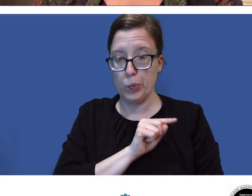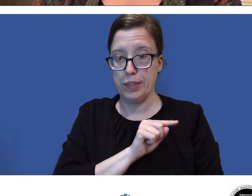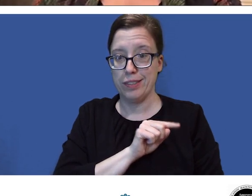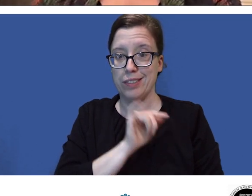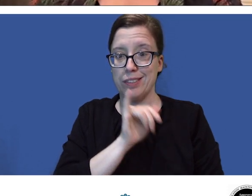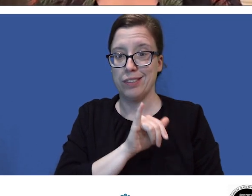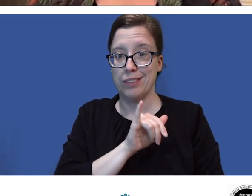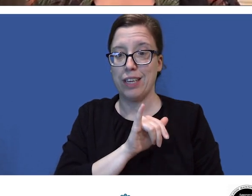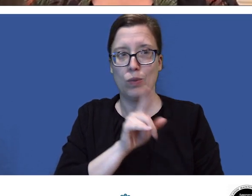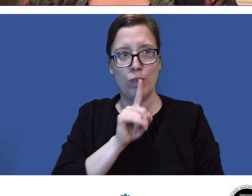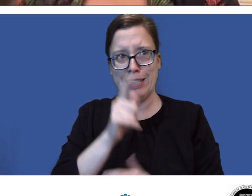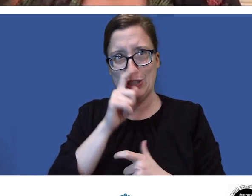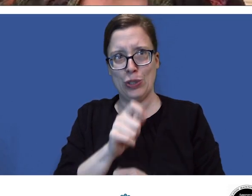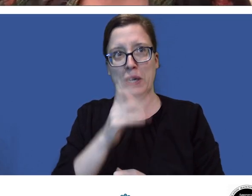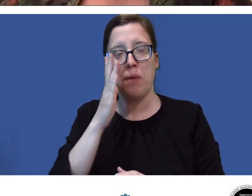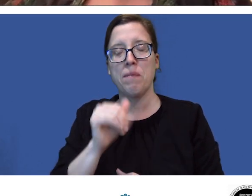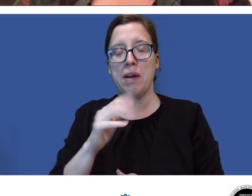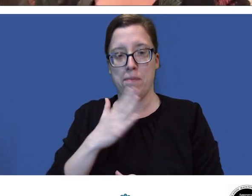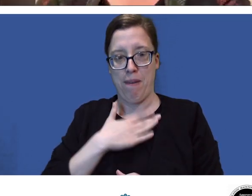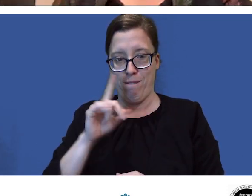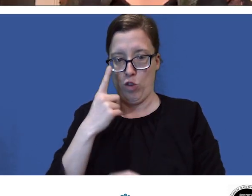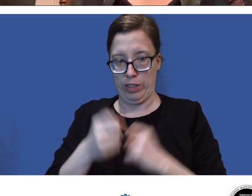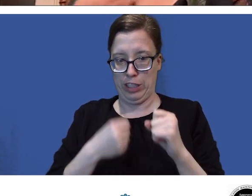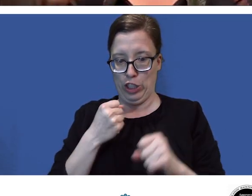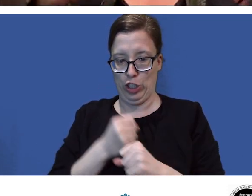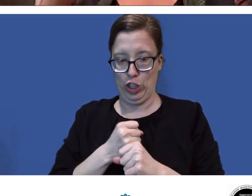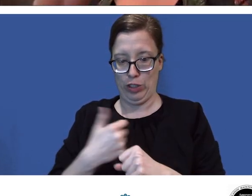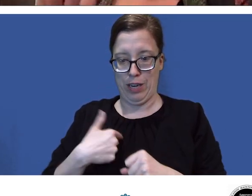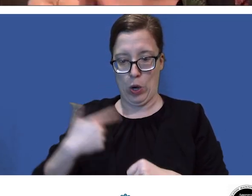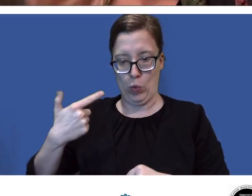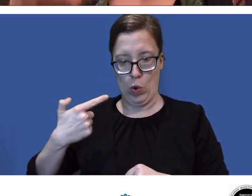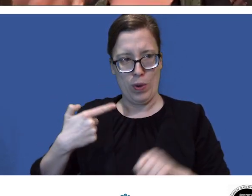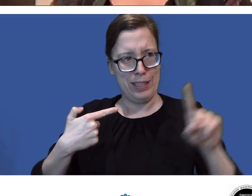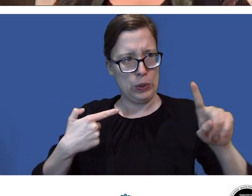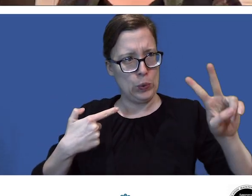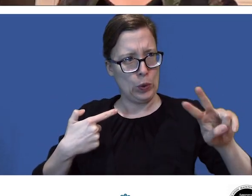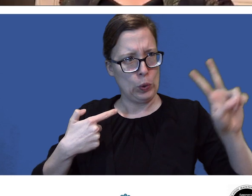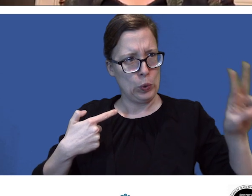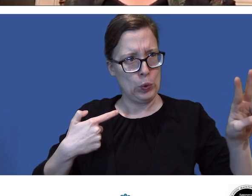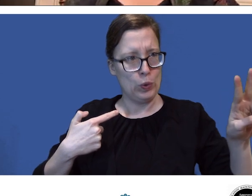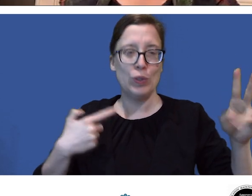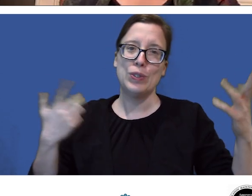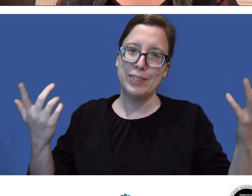And that was a kick because that was my first year of teaching when I was 21. So there's that.